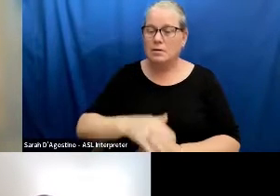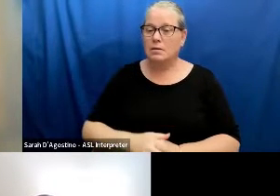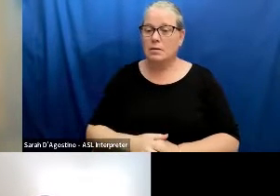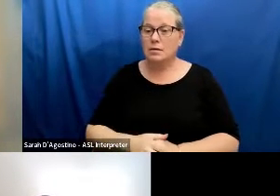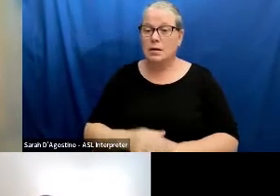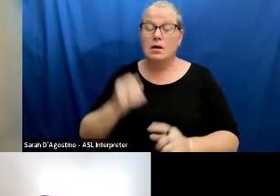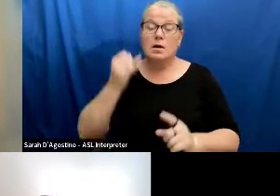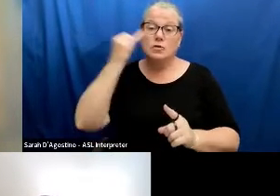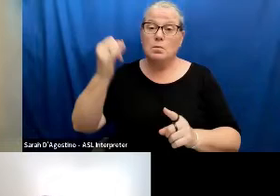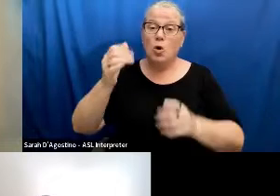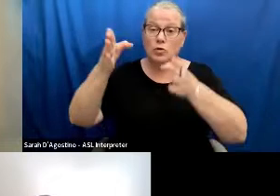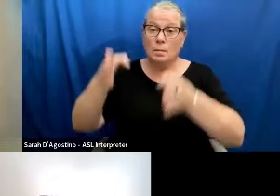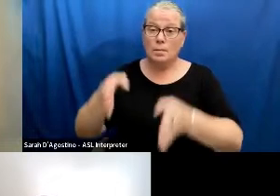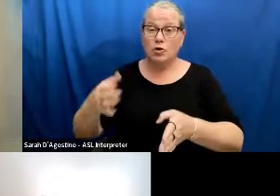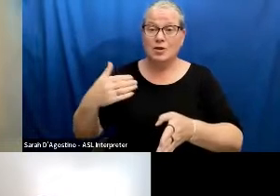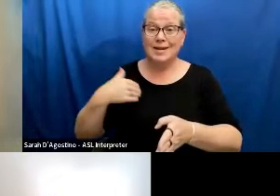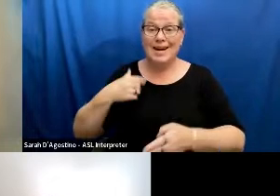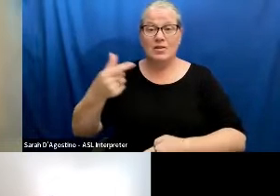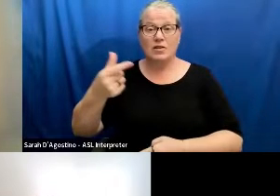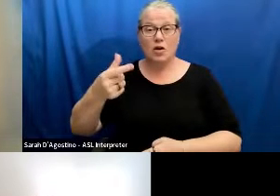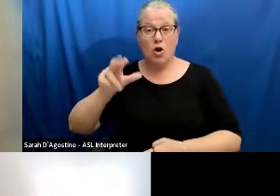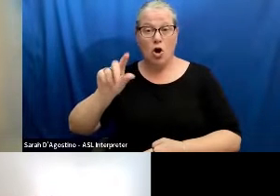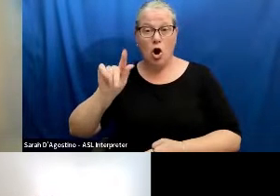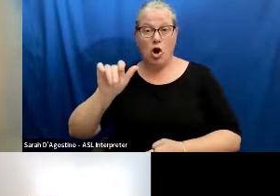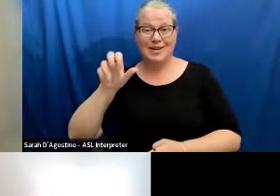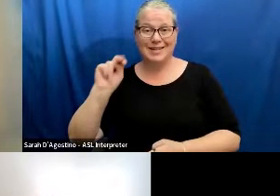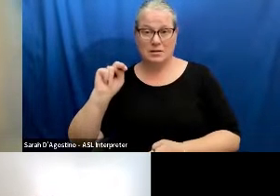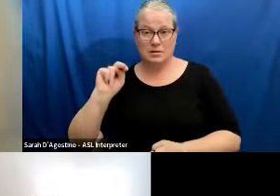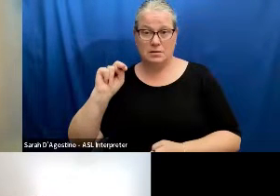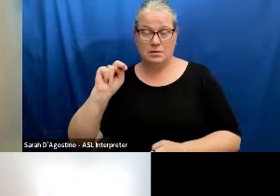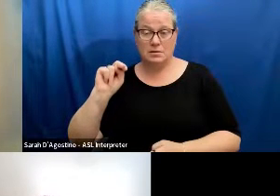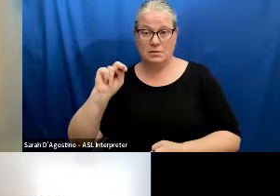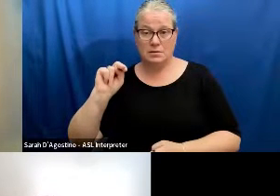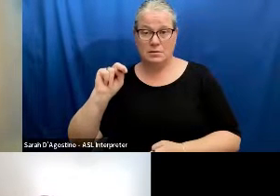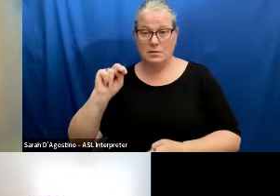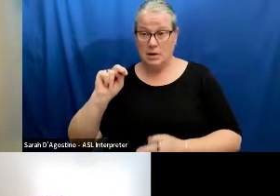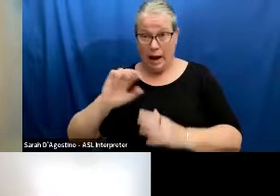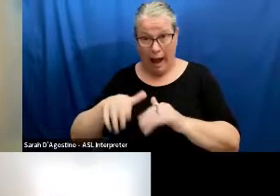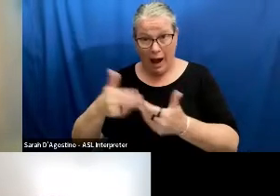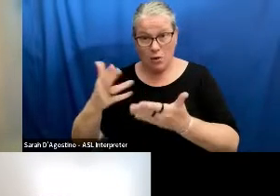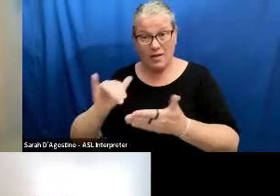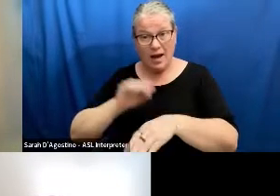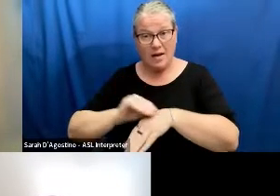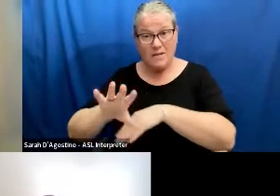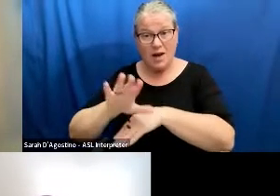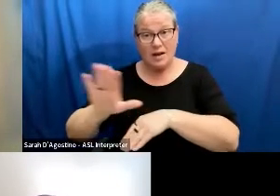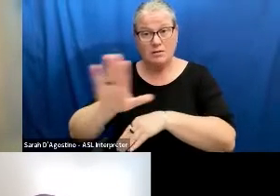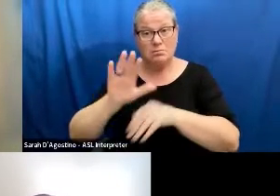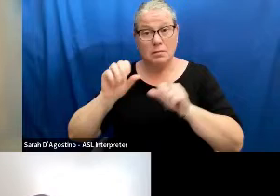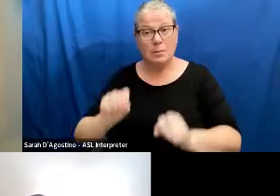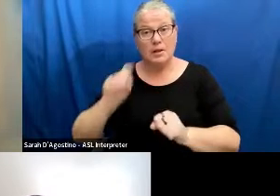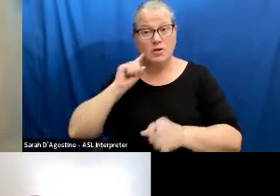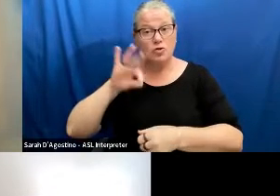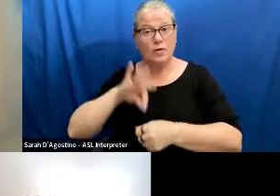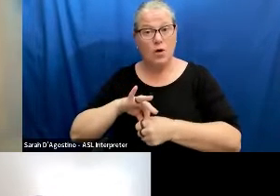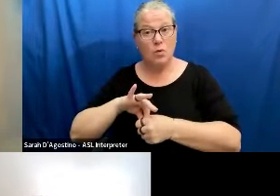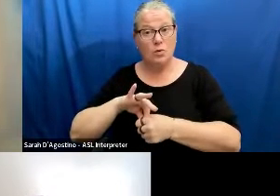guardian how does that affect their ability to vote it's a good question in connecticut